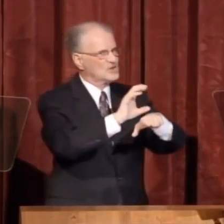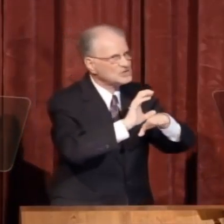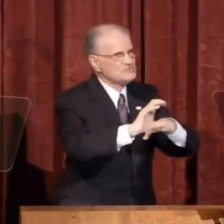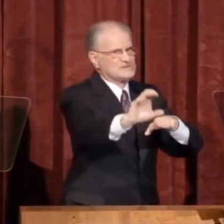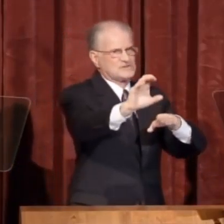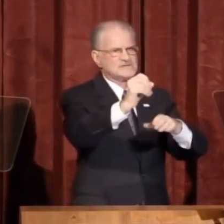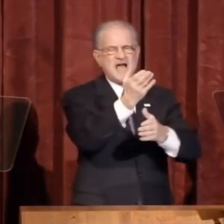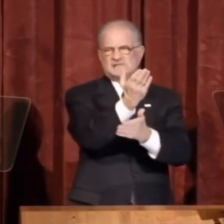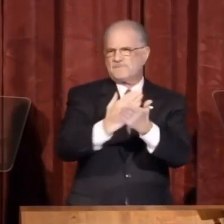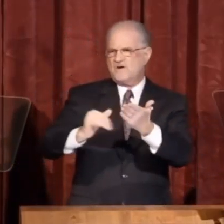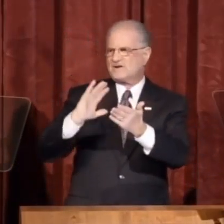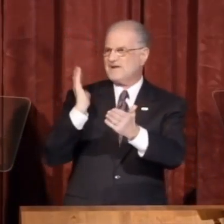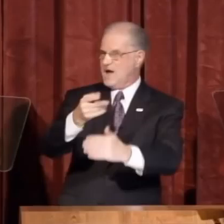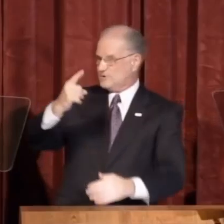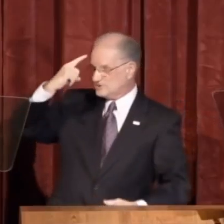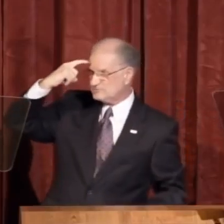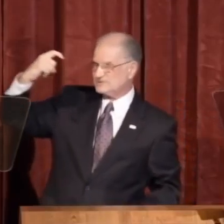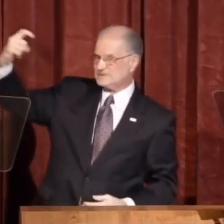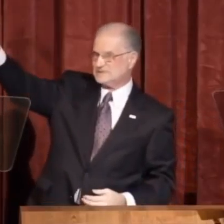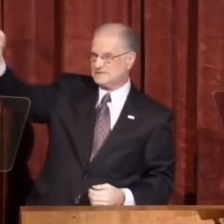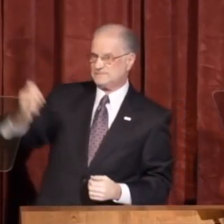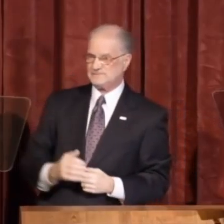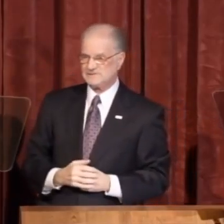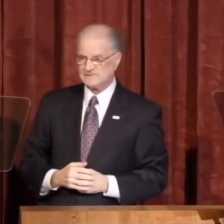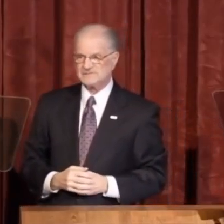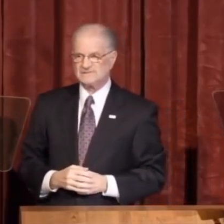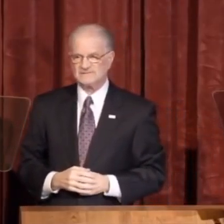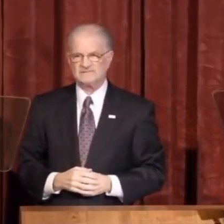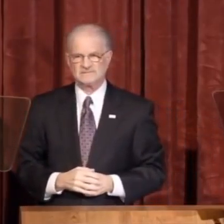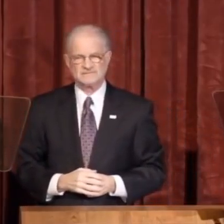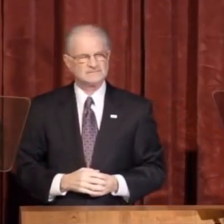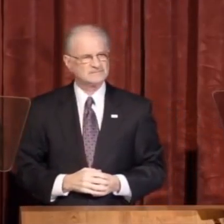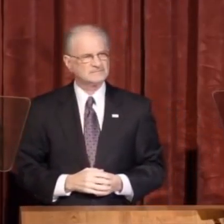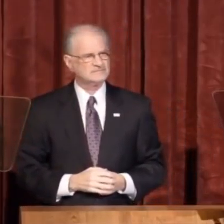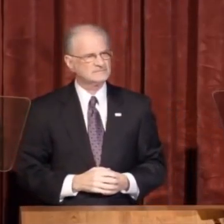And for too long, the door to this incredibly rewarding